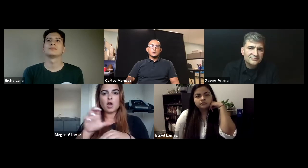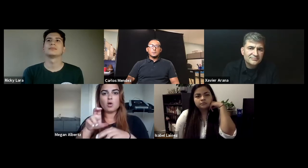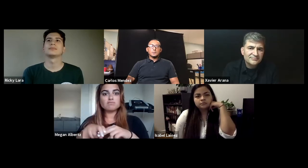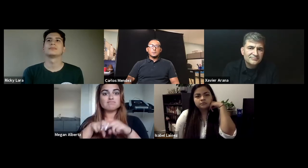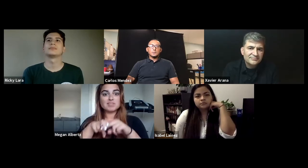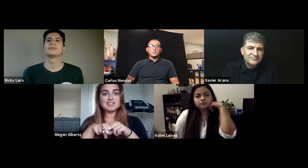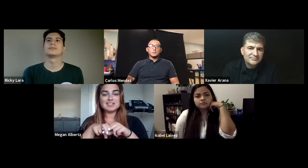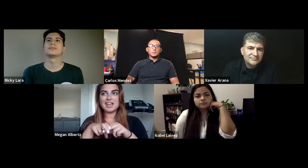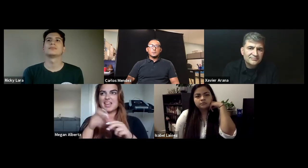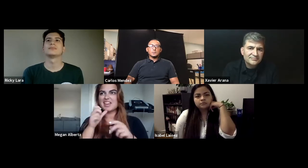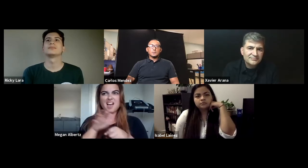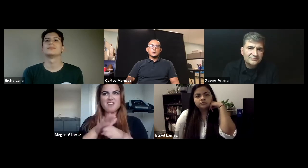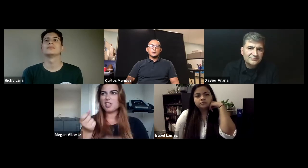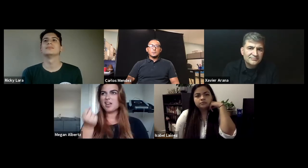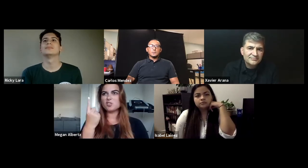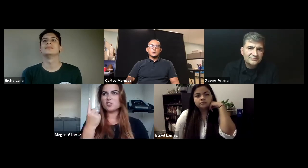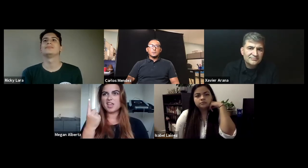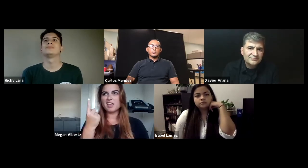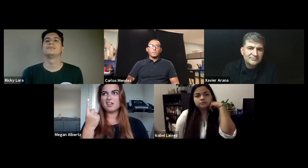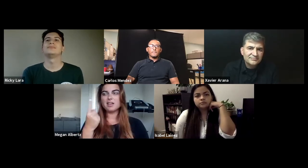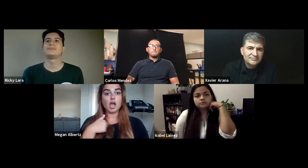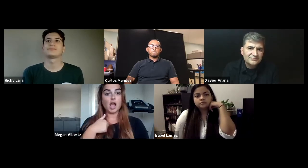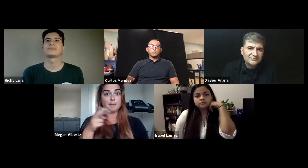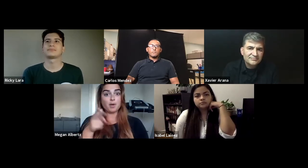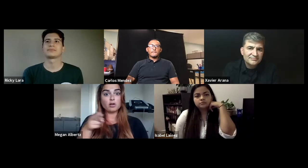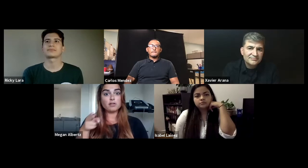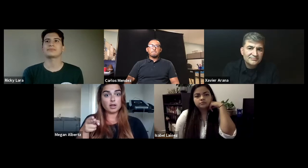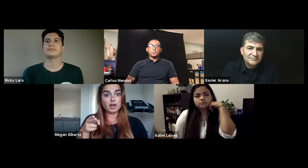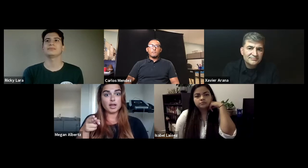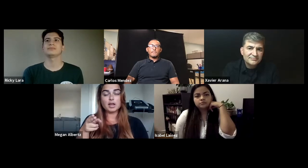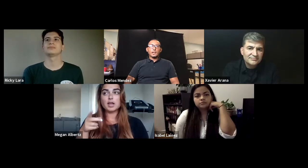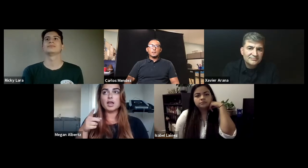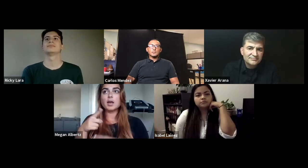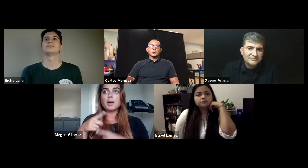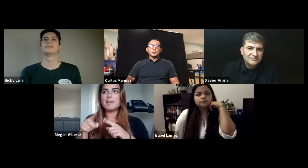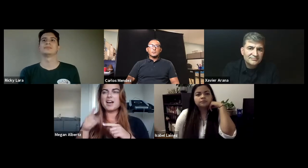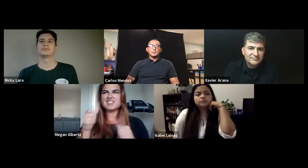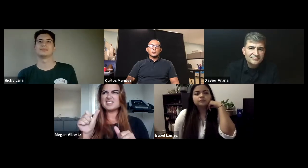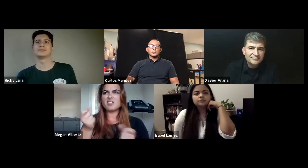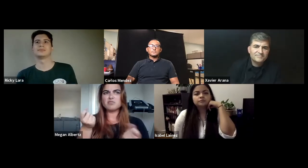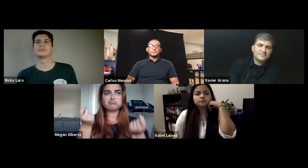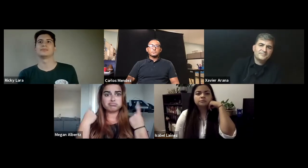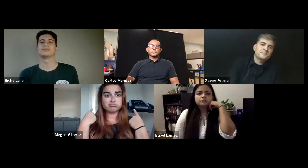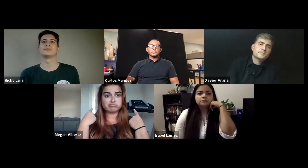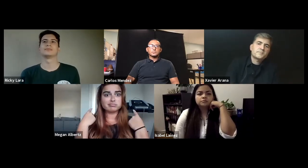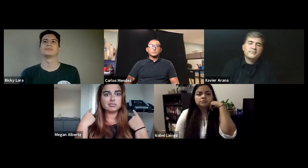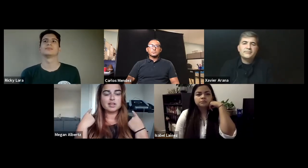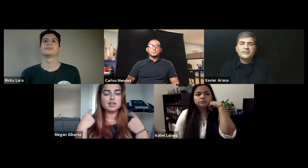But I didn't understand, you know. I'd go up there and sit there, and even though I'm hard-of-hearing,